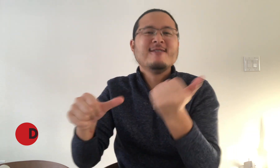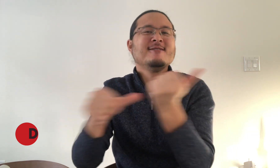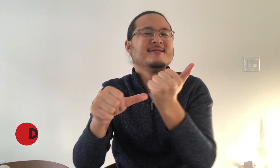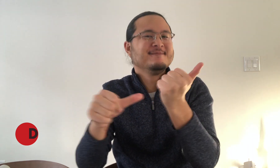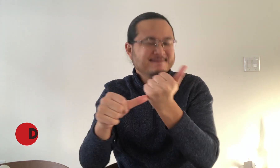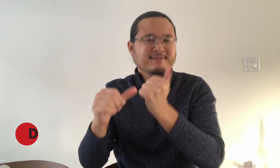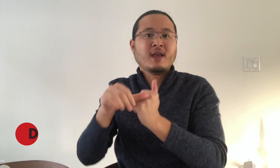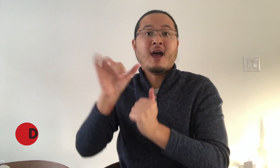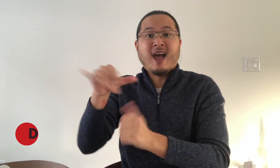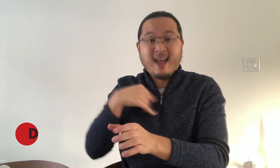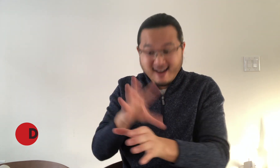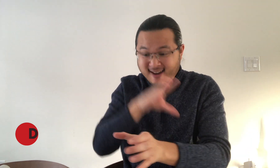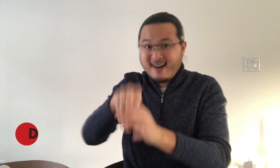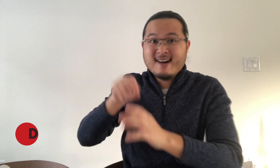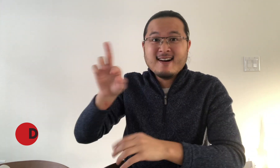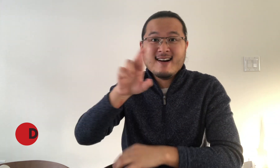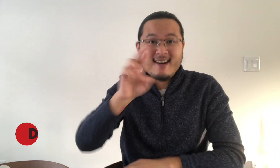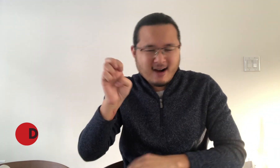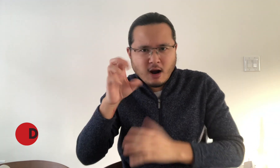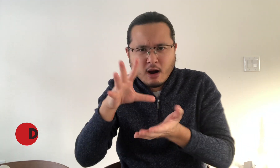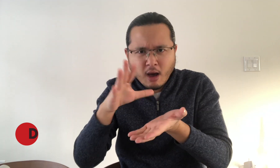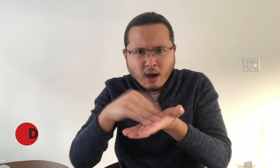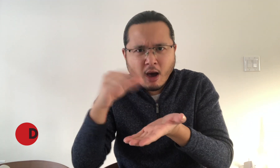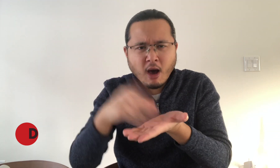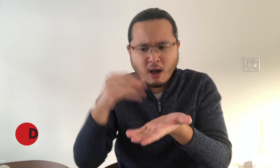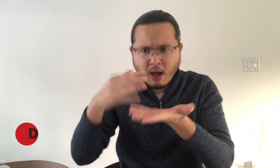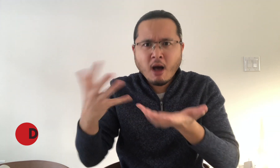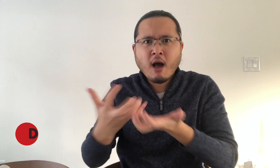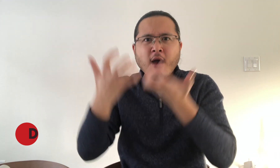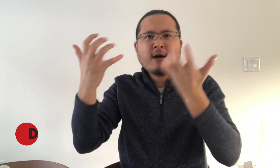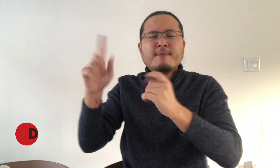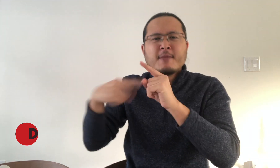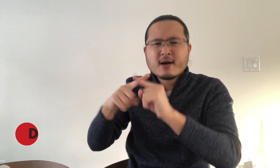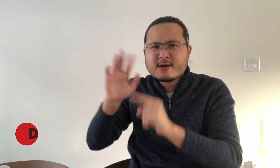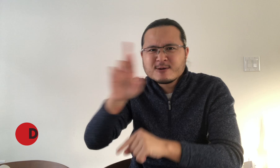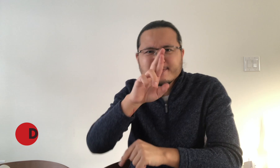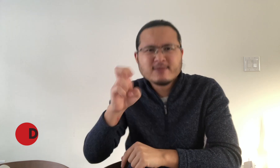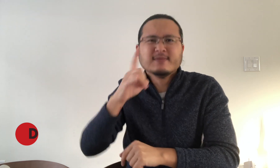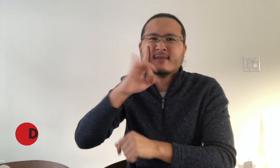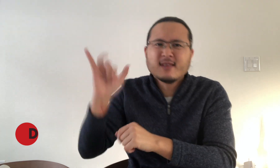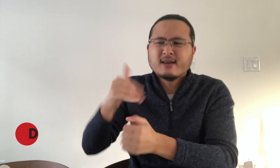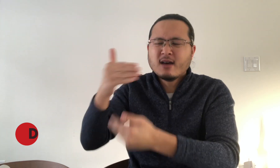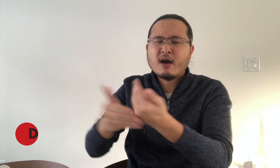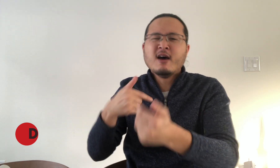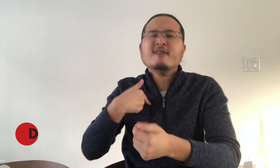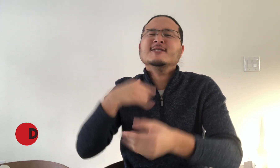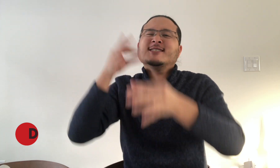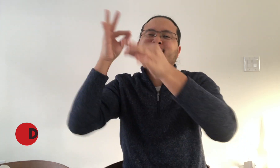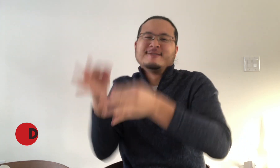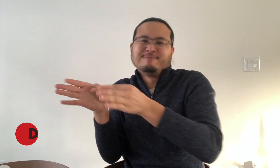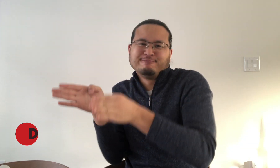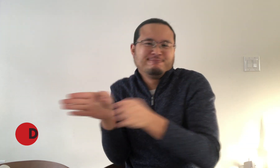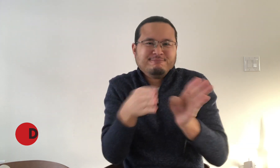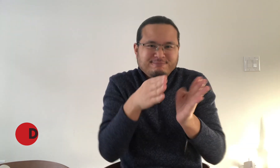During this process, I worked under her and learned a lot about real estate. I decided to change my direction